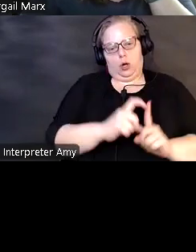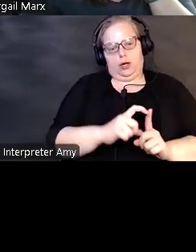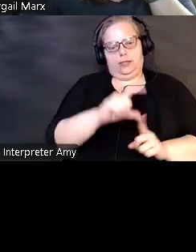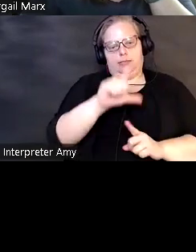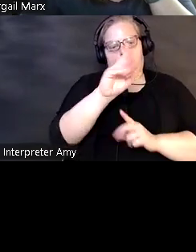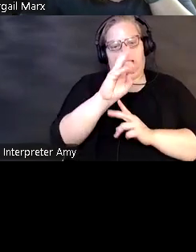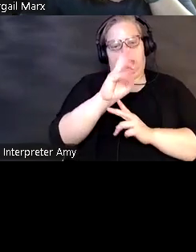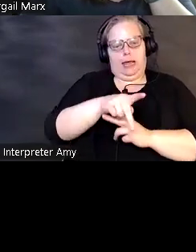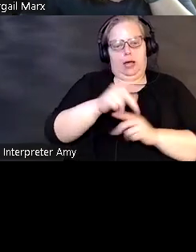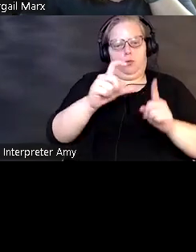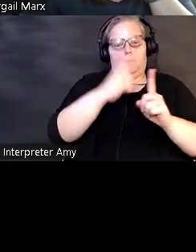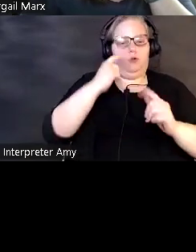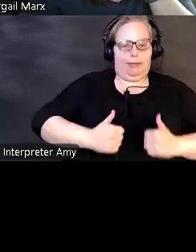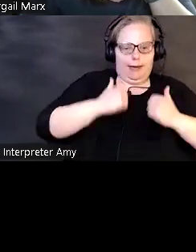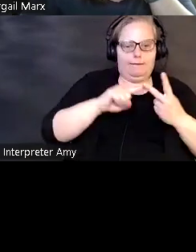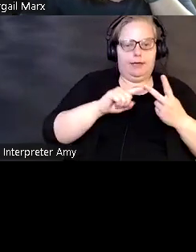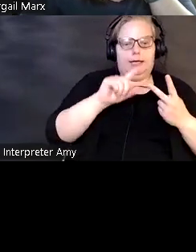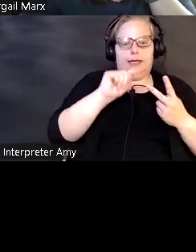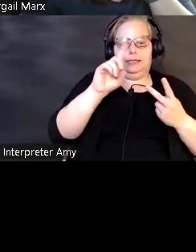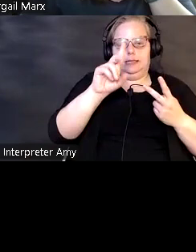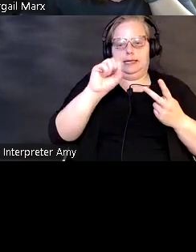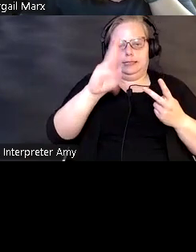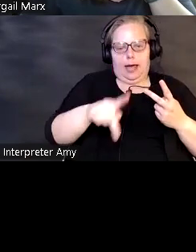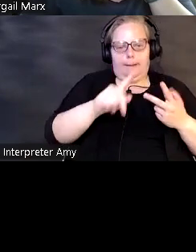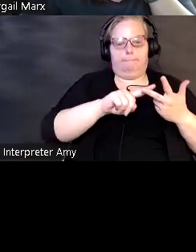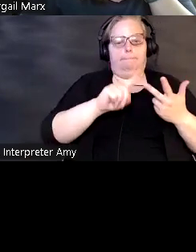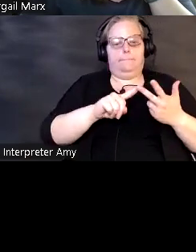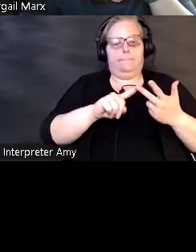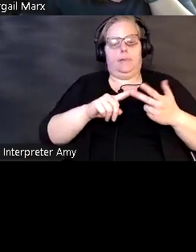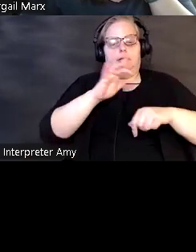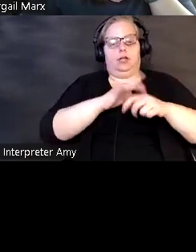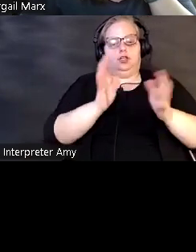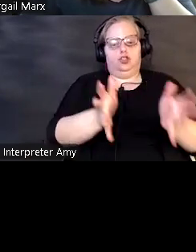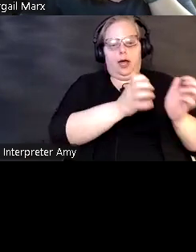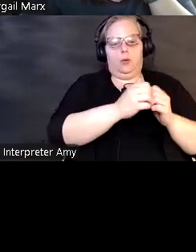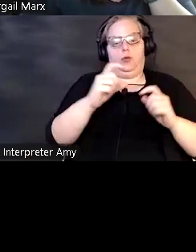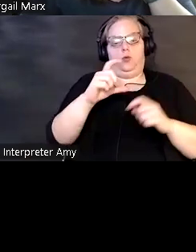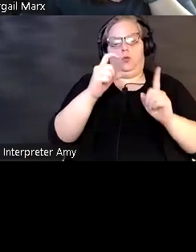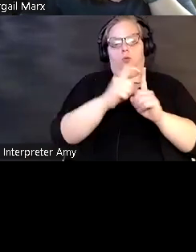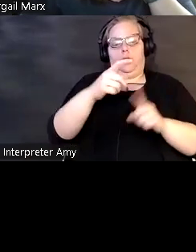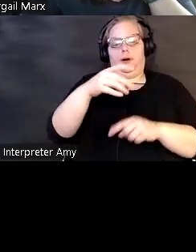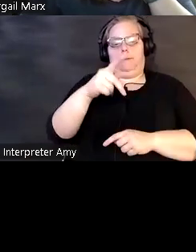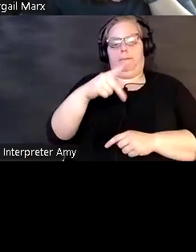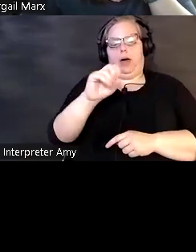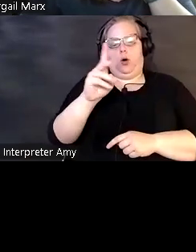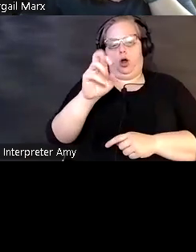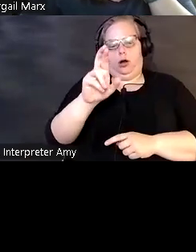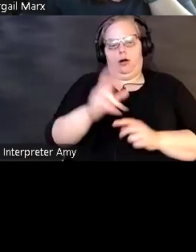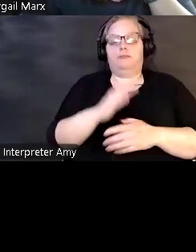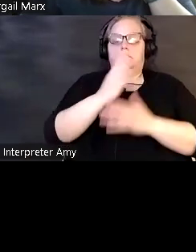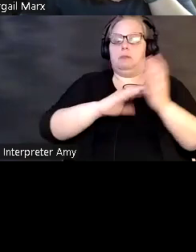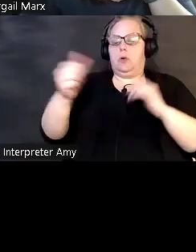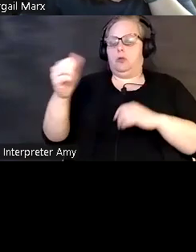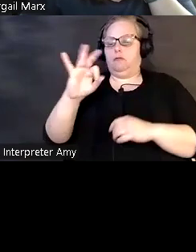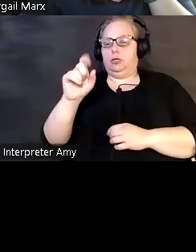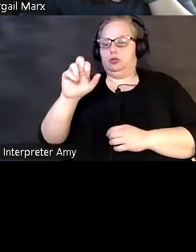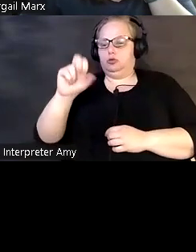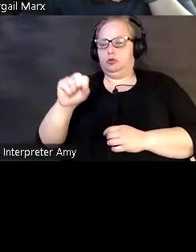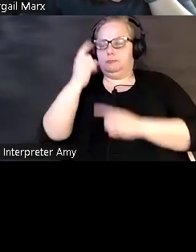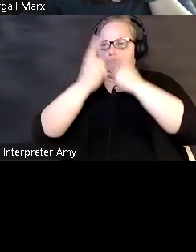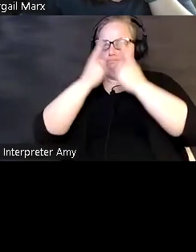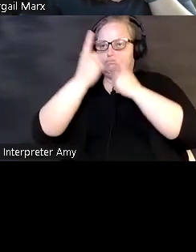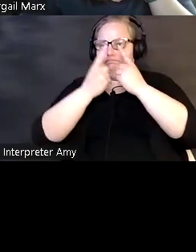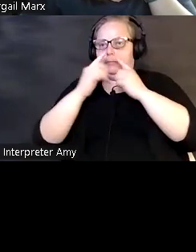TD Senate, and Touchchat with WordPower. Features considered were access to bilingual